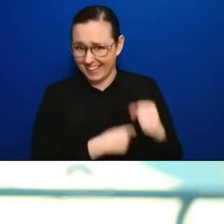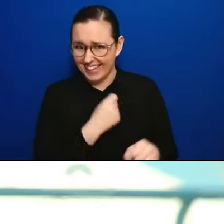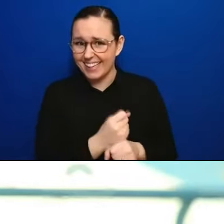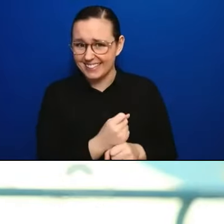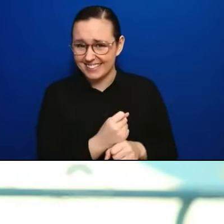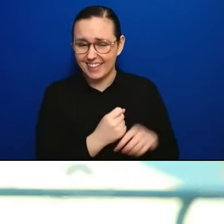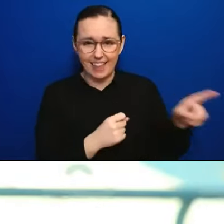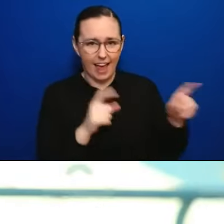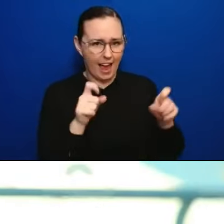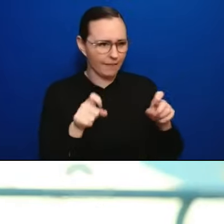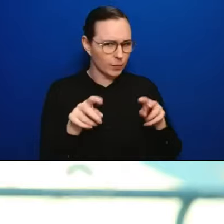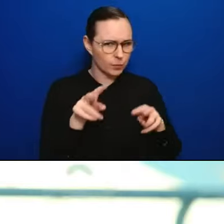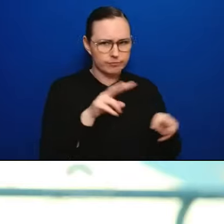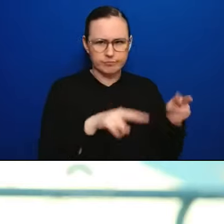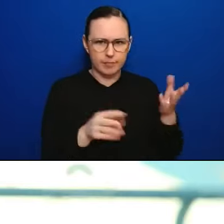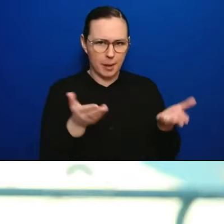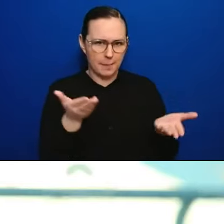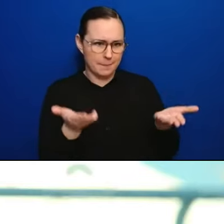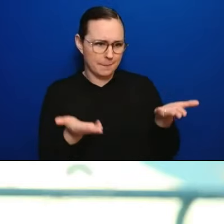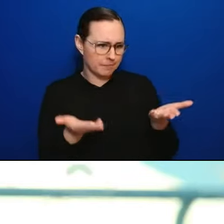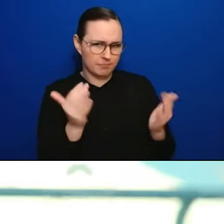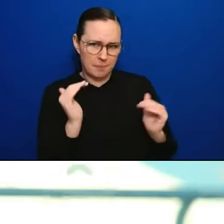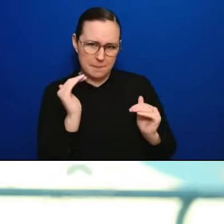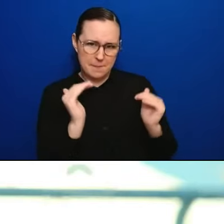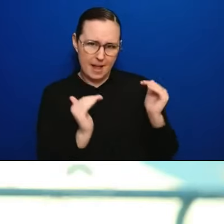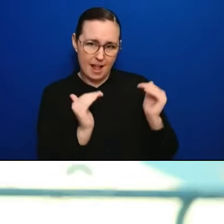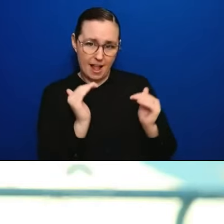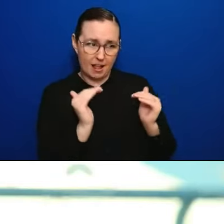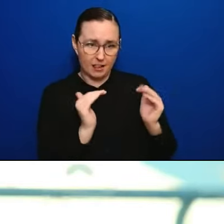And it is about finding that